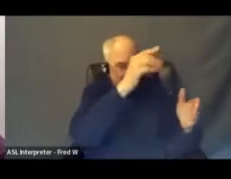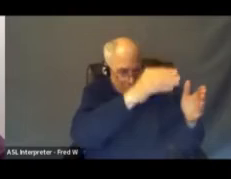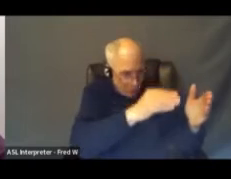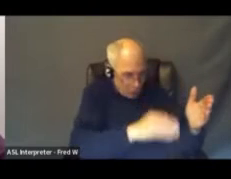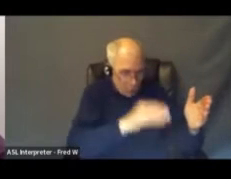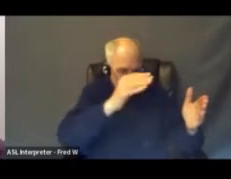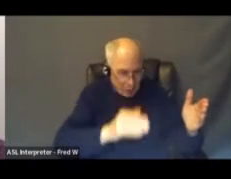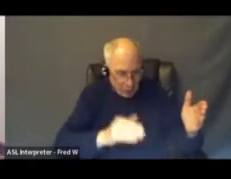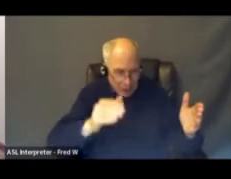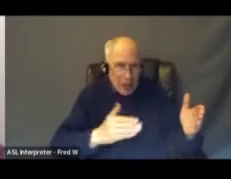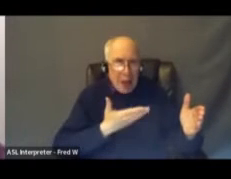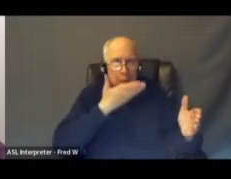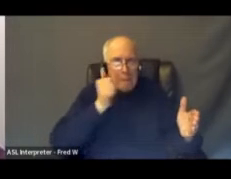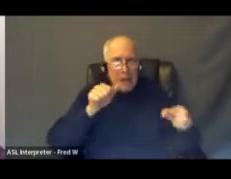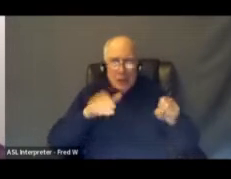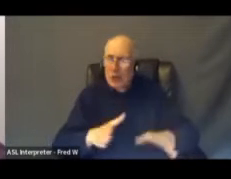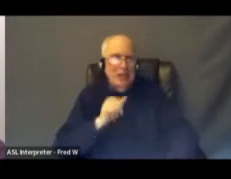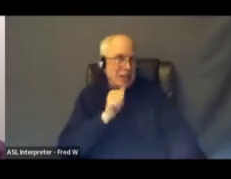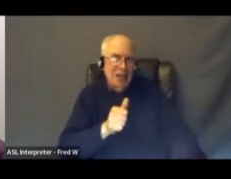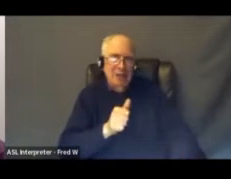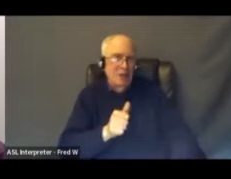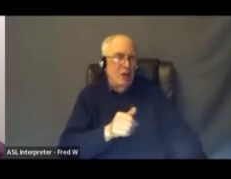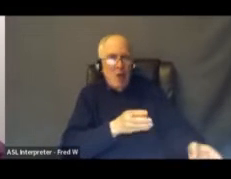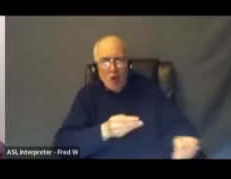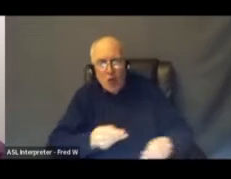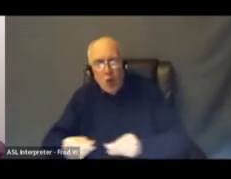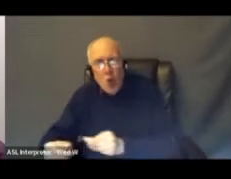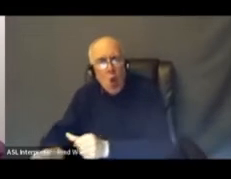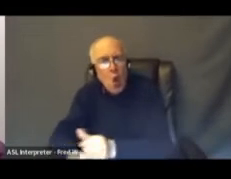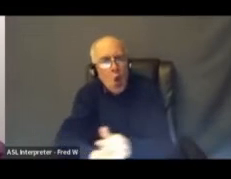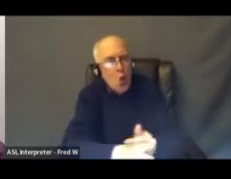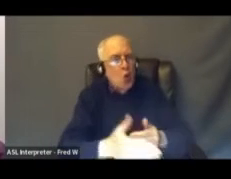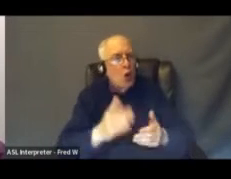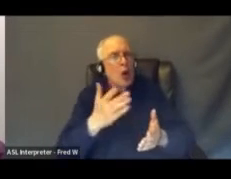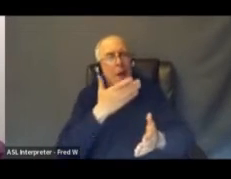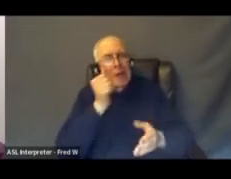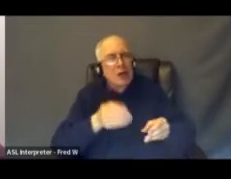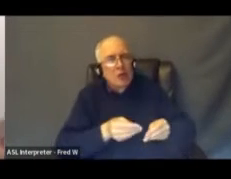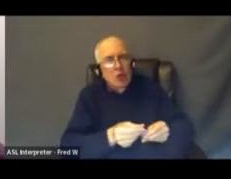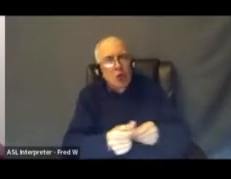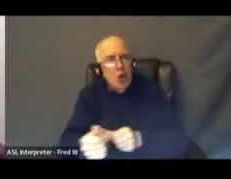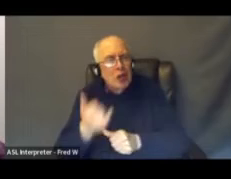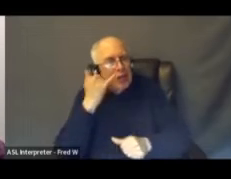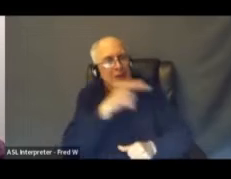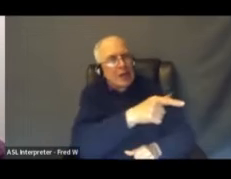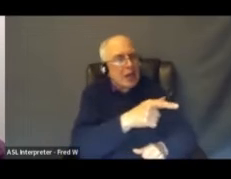if a survivor is starting to share more information about a specific question. If I'm listening, they're also